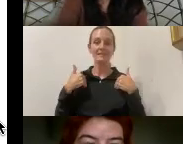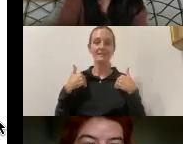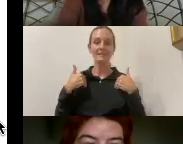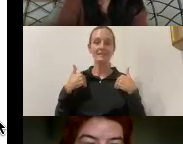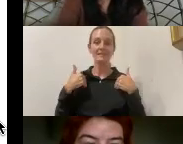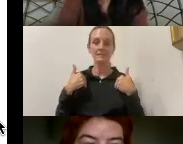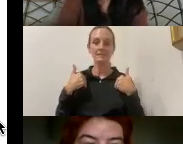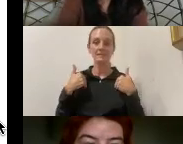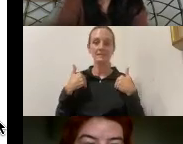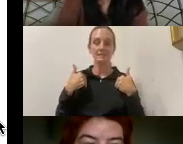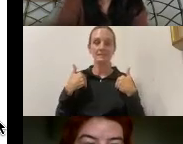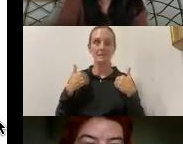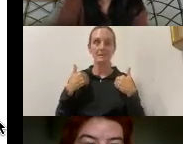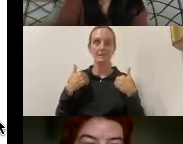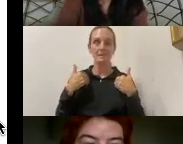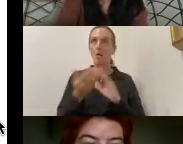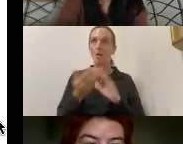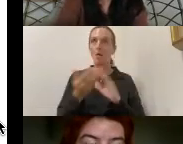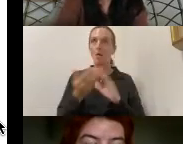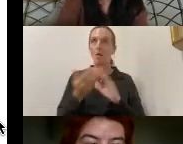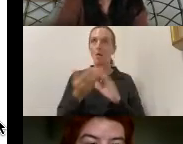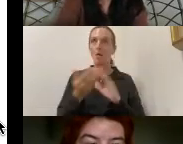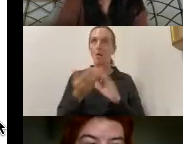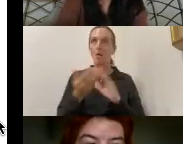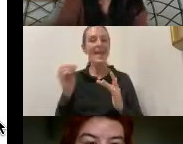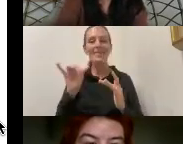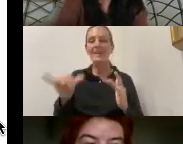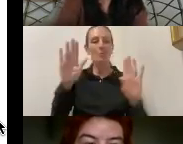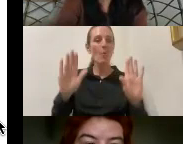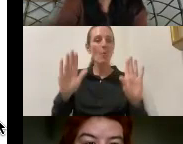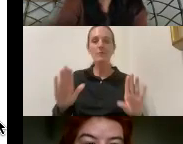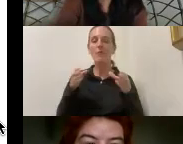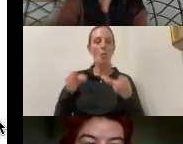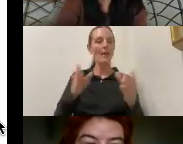And I think that's a great way to reach out to people anywhere.